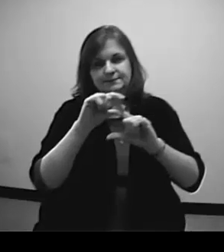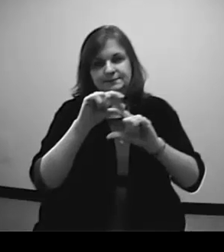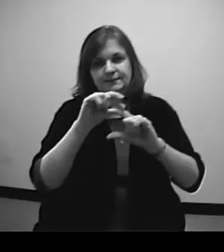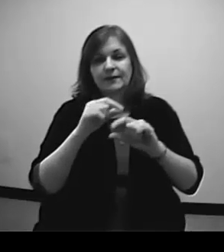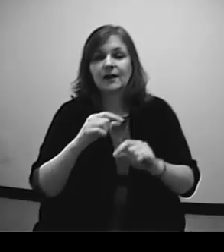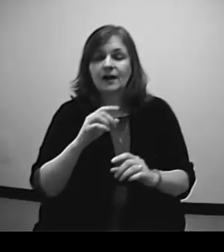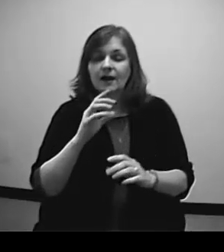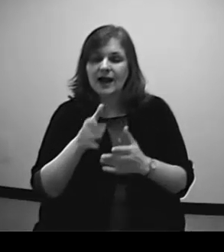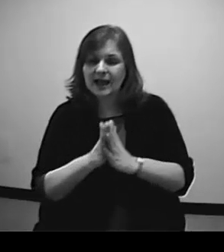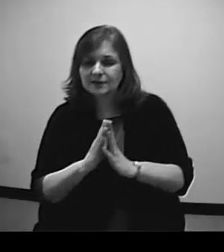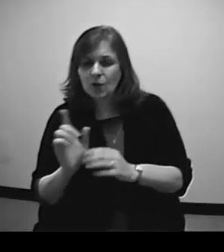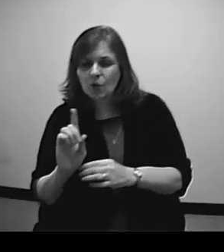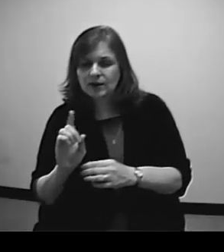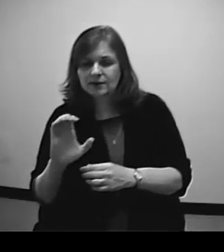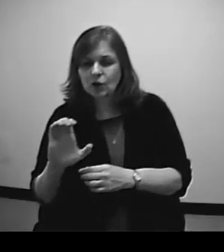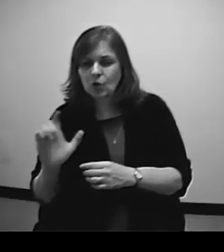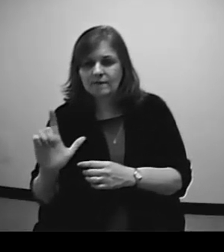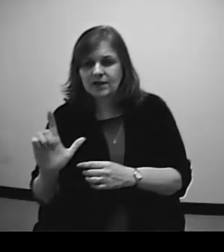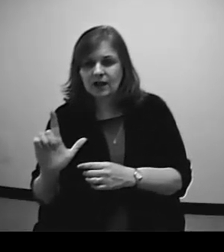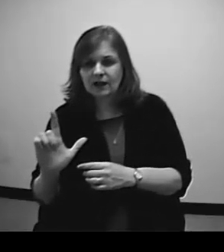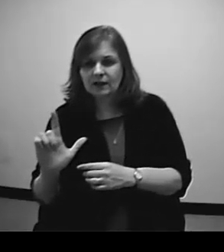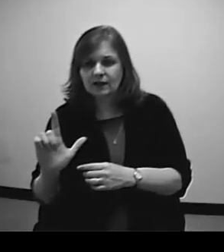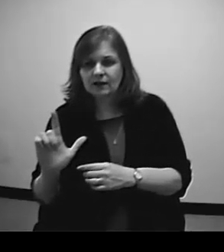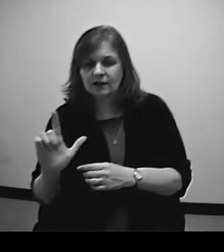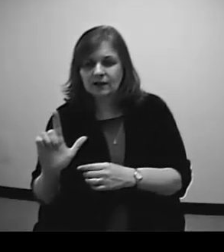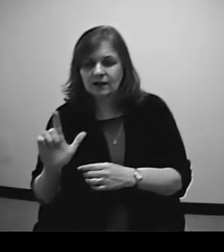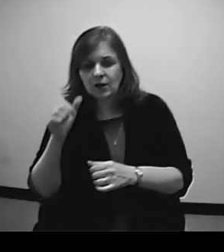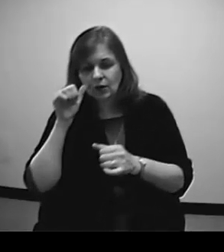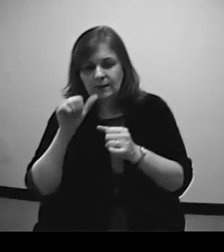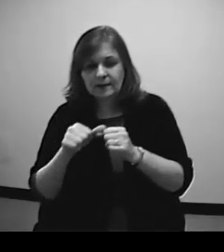now I asked you where you thought the chlorophyll might be